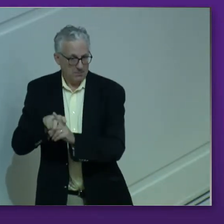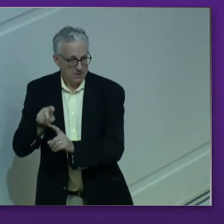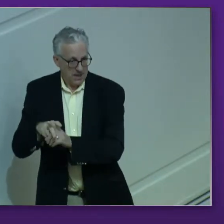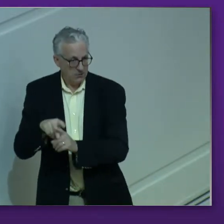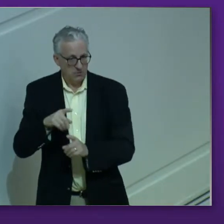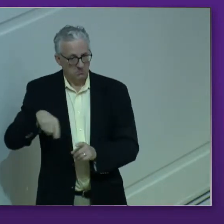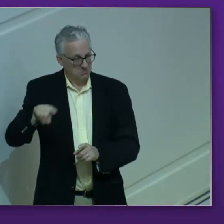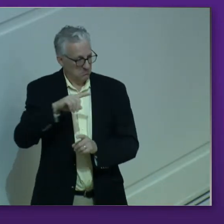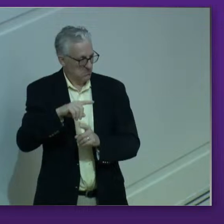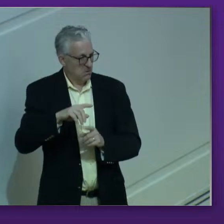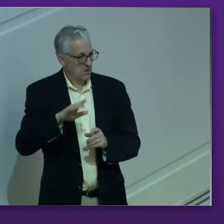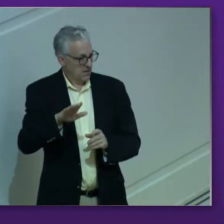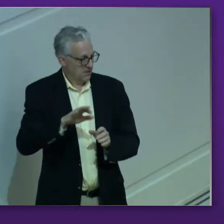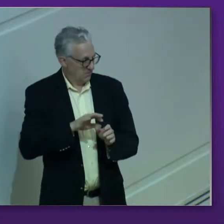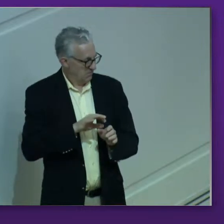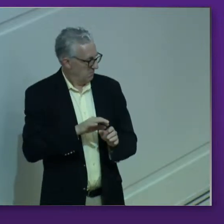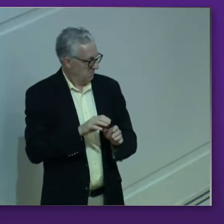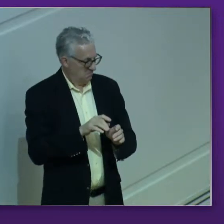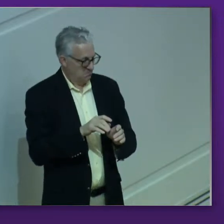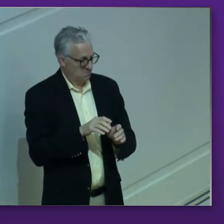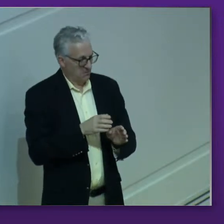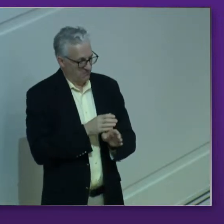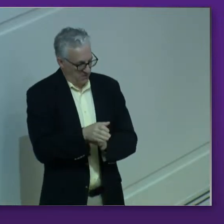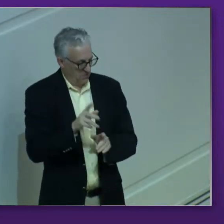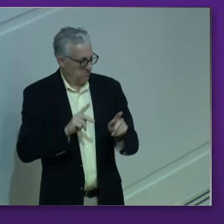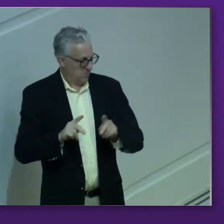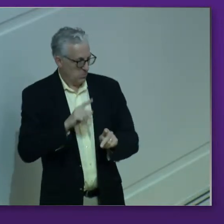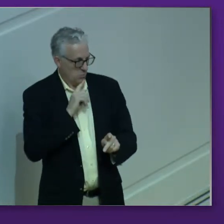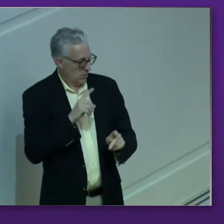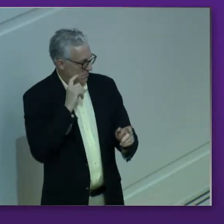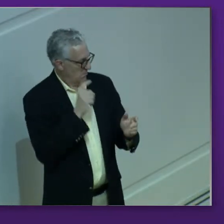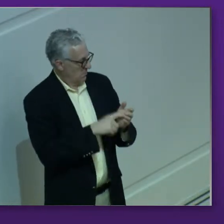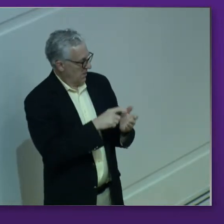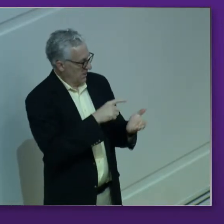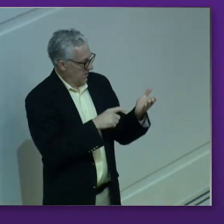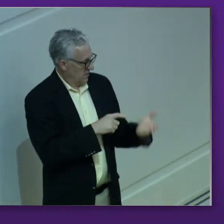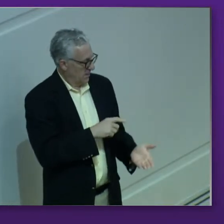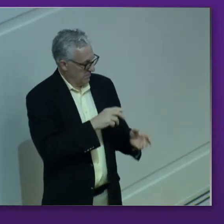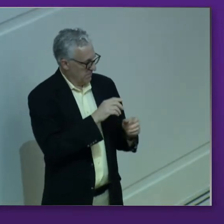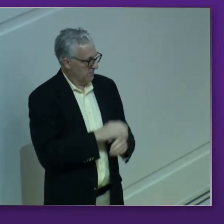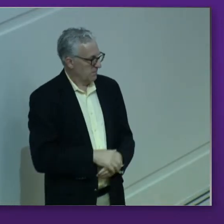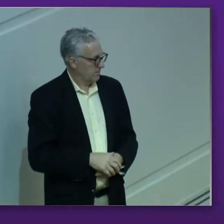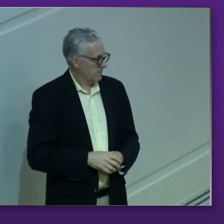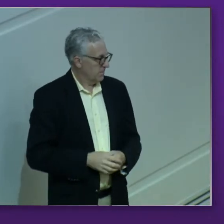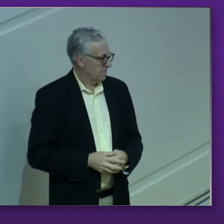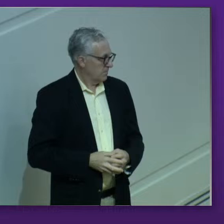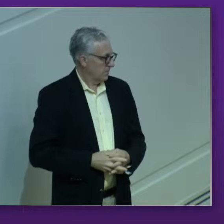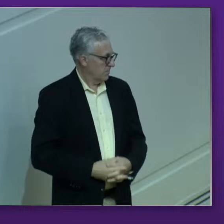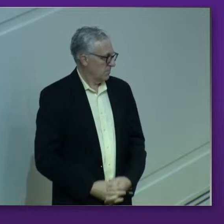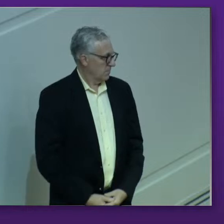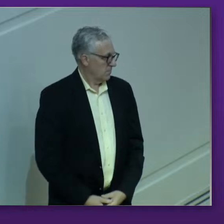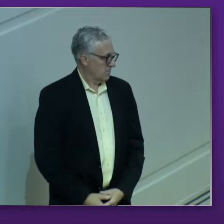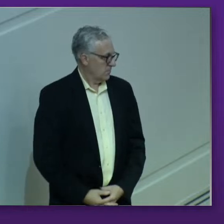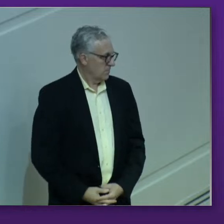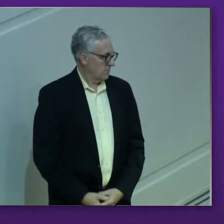MONIES BLEND OF THEORETICAL RIGOR AND PRACTICAL APPLICATION MAKING HIM A NOTABLE FIGURE IN